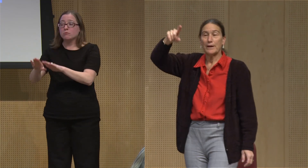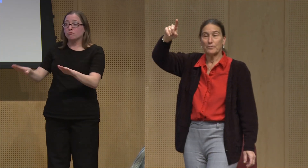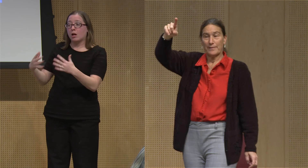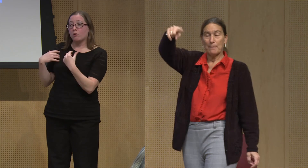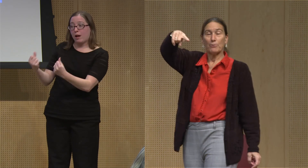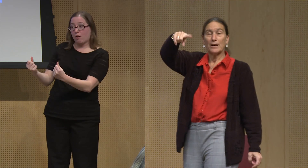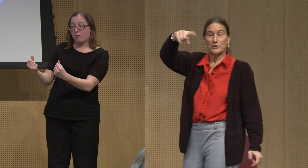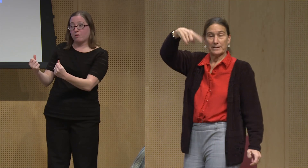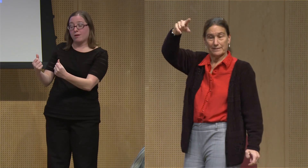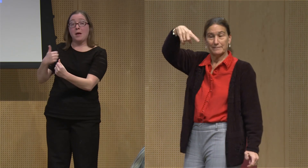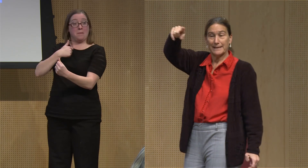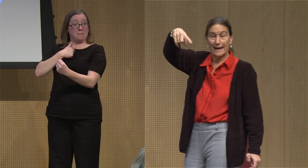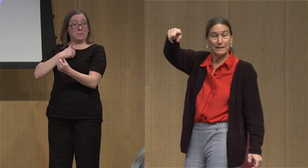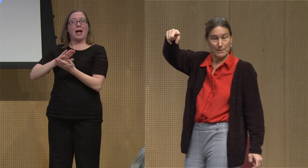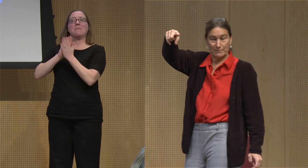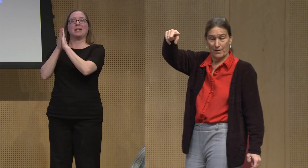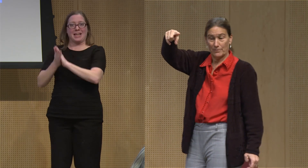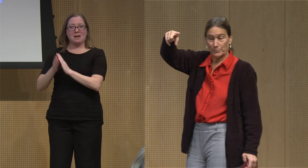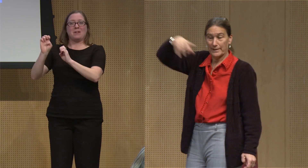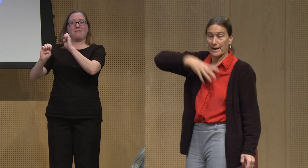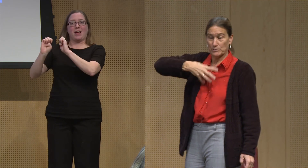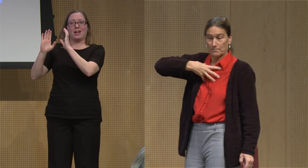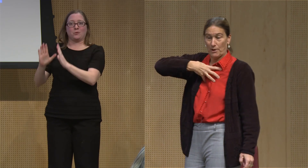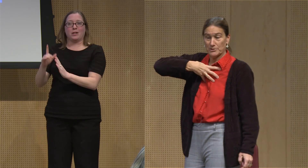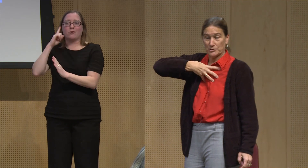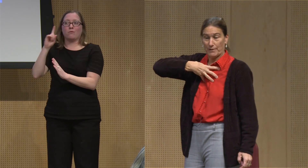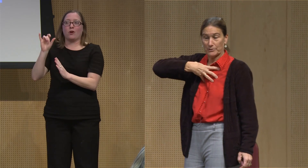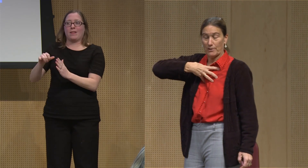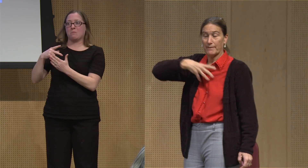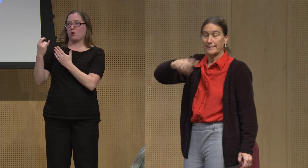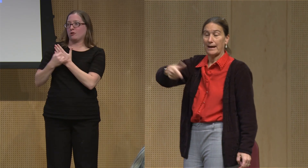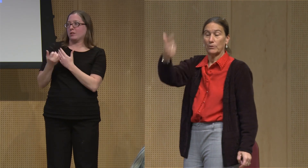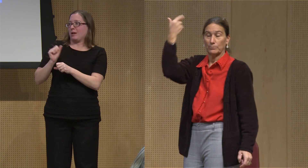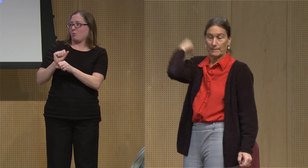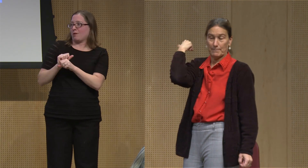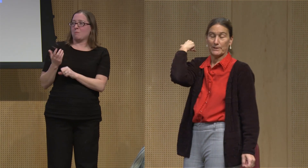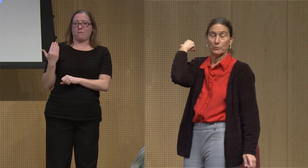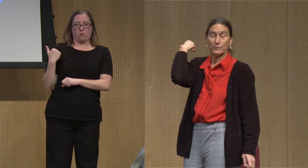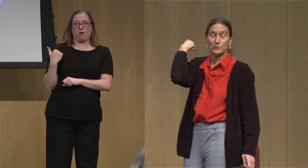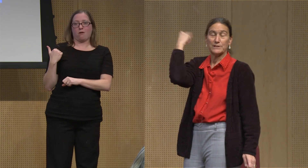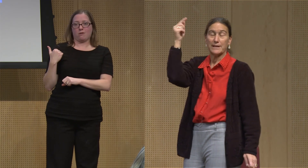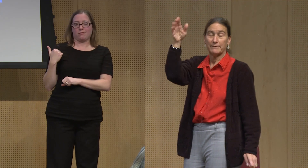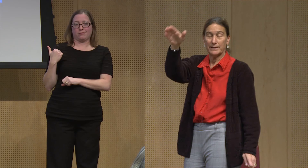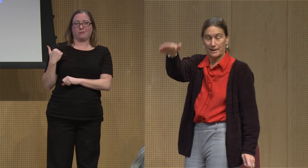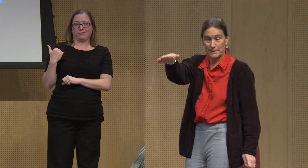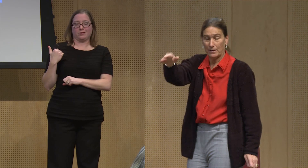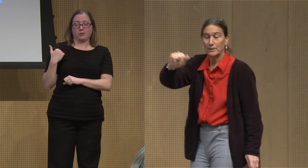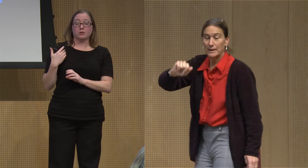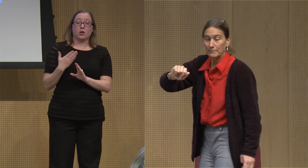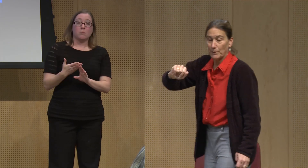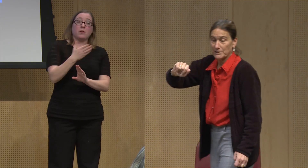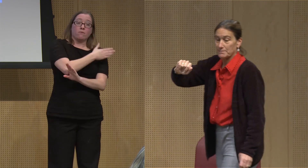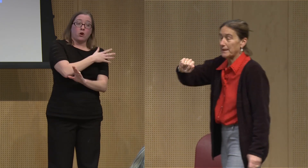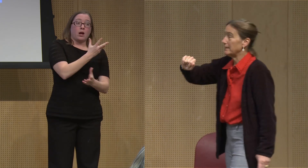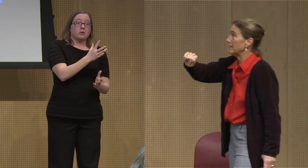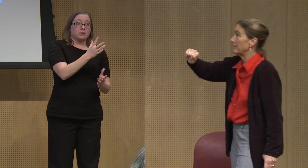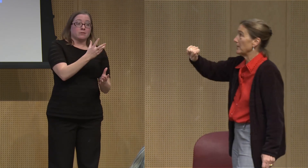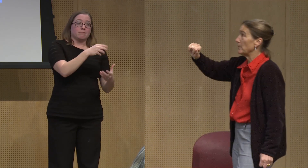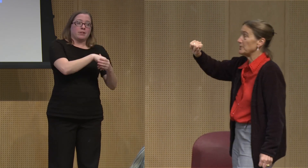FOR THAT PROJECT THAT I HAD BEEN INVOLVED WITH, THAT WAS THE PROJECT DIRECTOR OF. I'M NOW--I'M ON THE UNIVERSITY SIDE OF IT. I'M NOW PARTICIPATING IN THE EVALUATION,